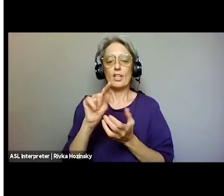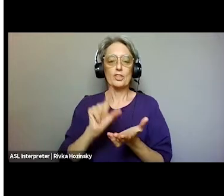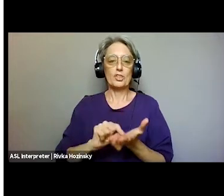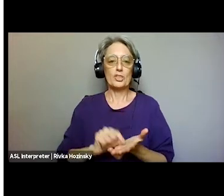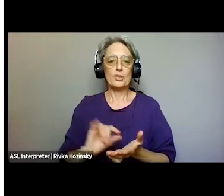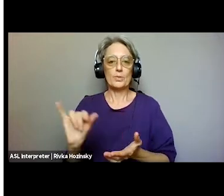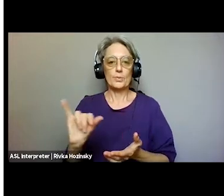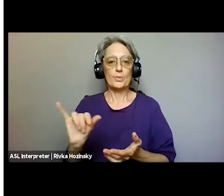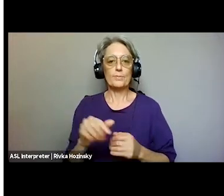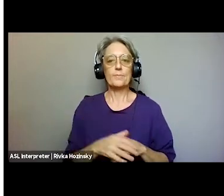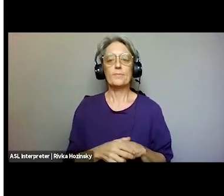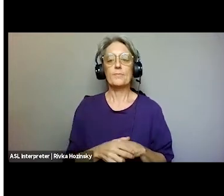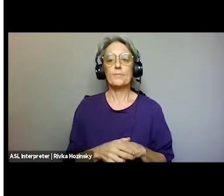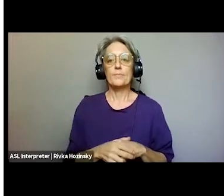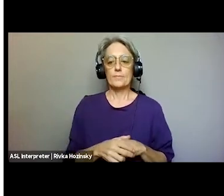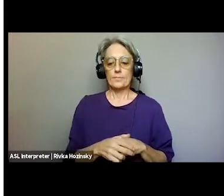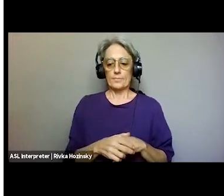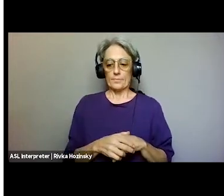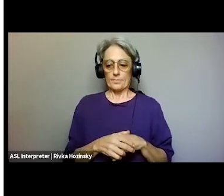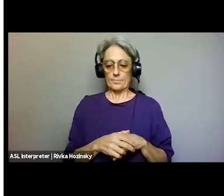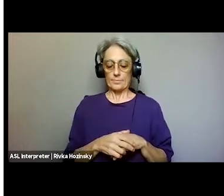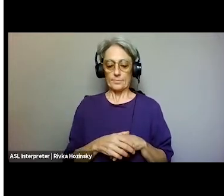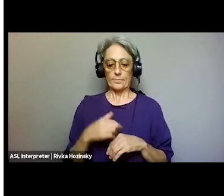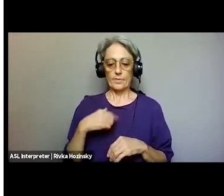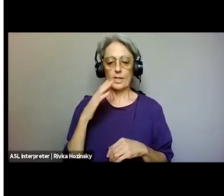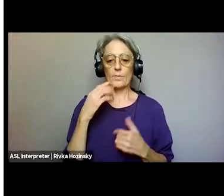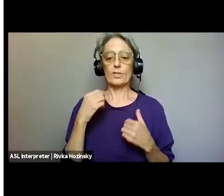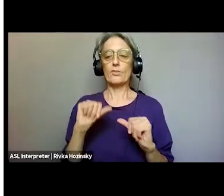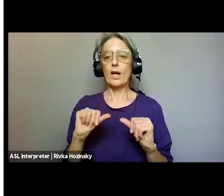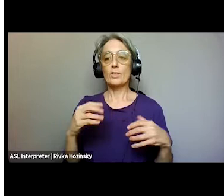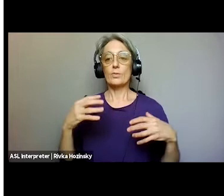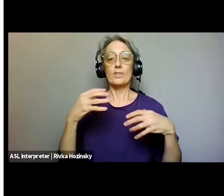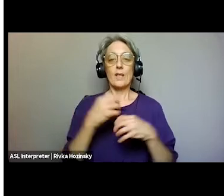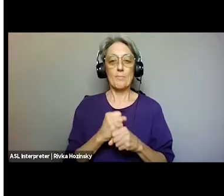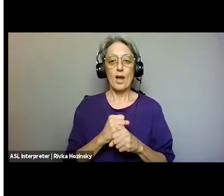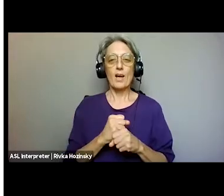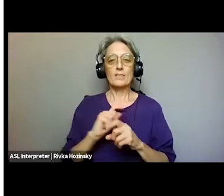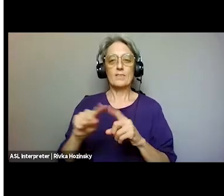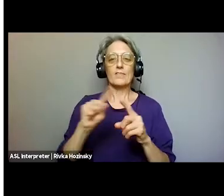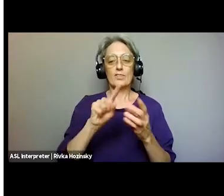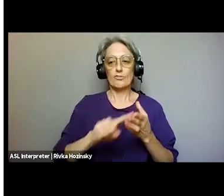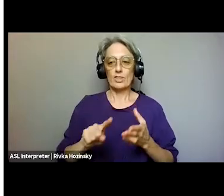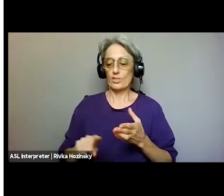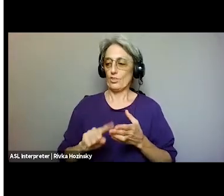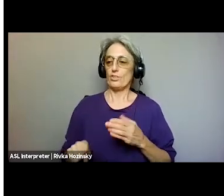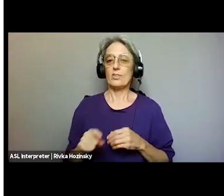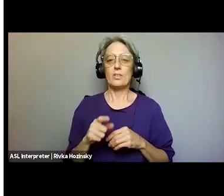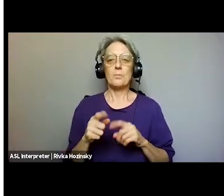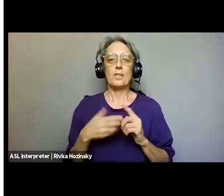I’ll do my best to try to summarize the existing literature from multiple different research teams and I’ll use some examples from my own research to illustrate.